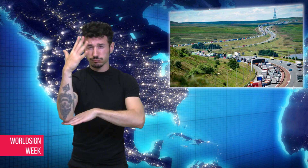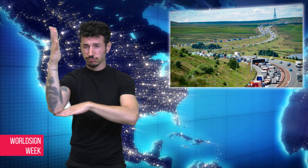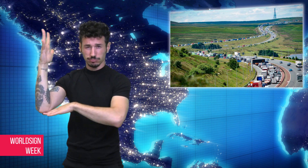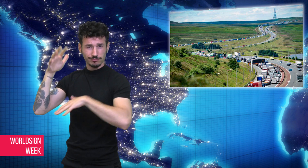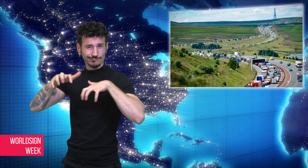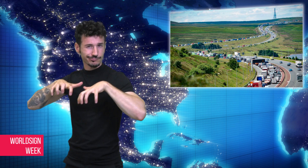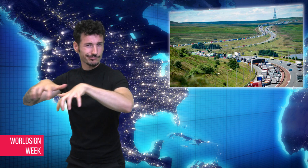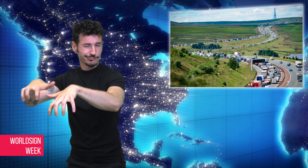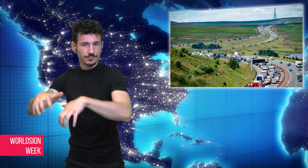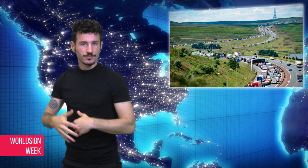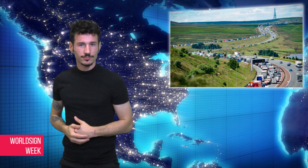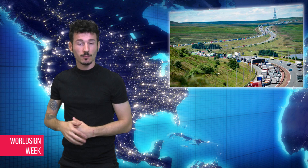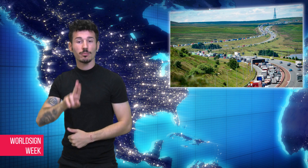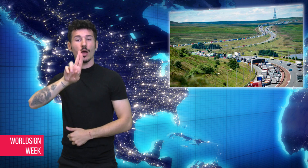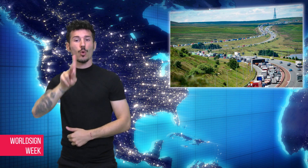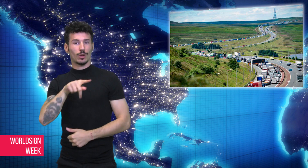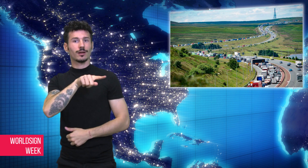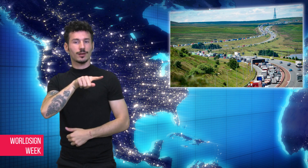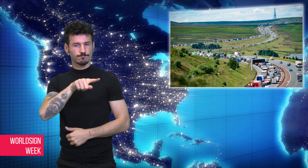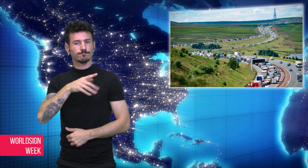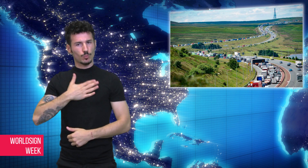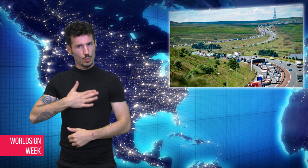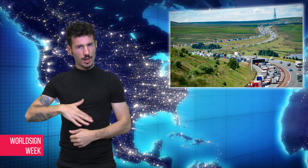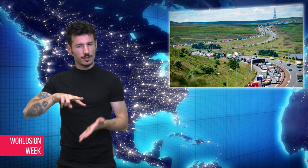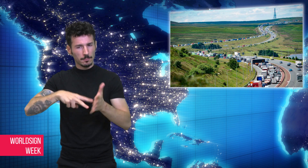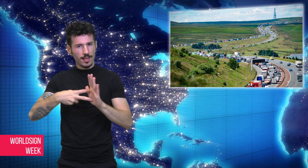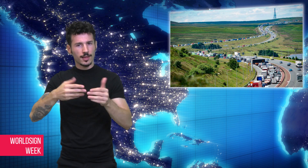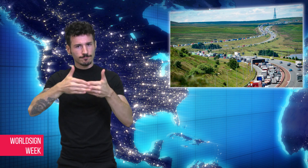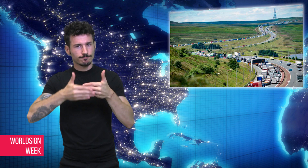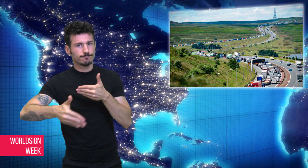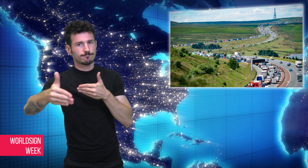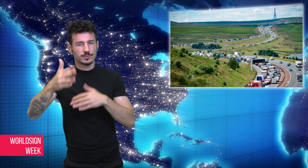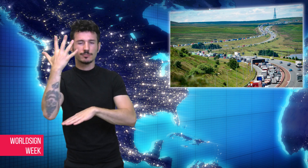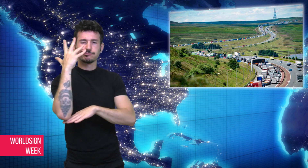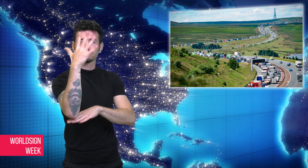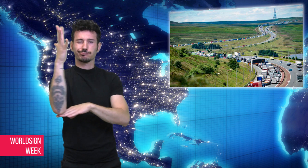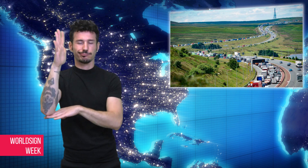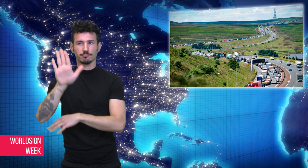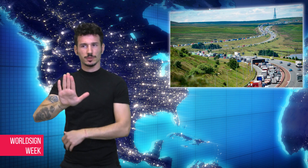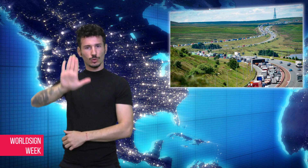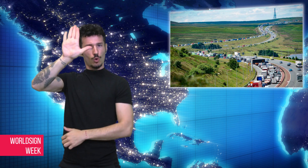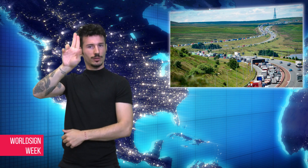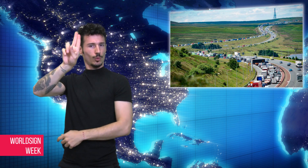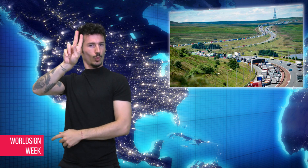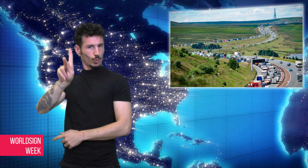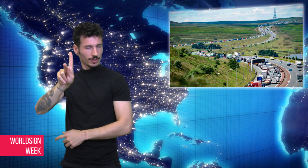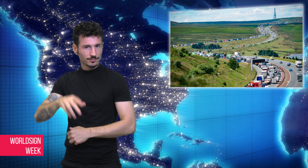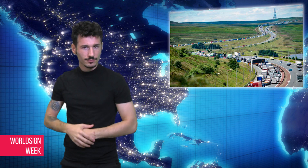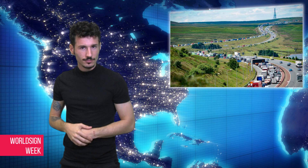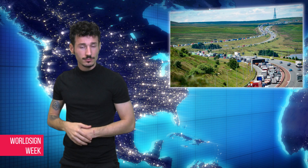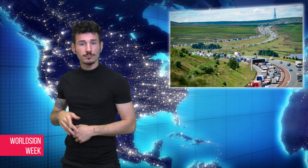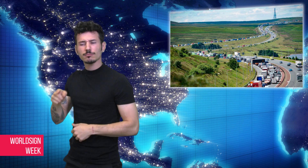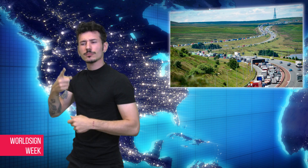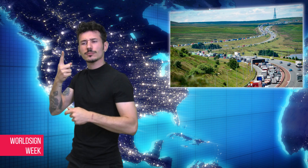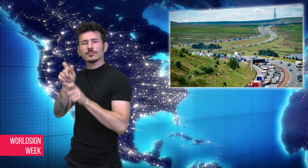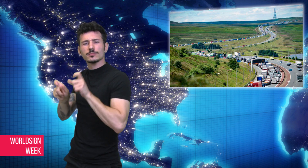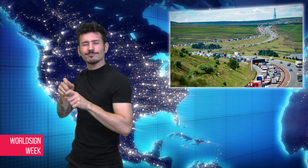UK is developing a plant to develop a new forest in northern UK.